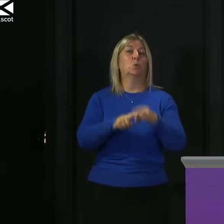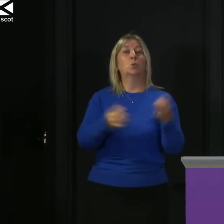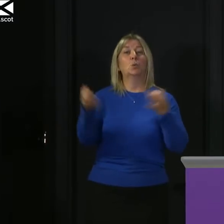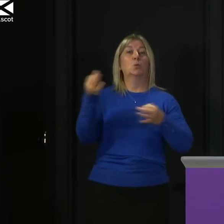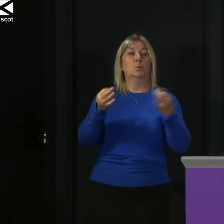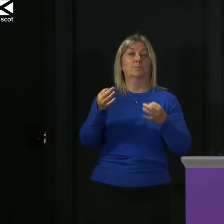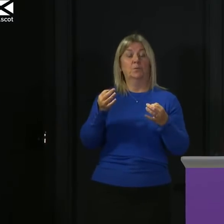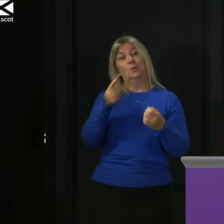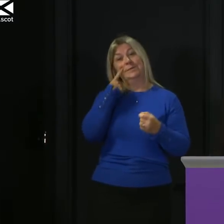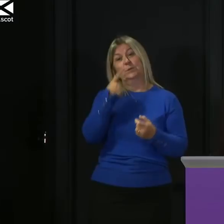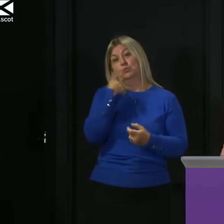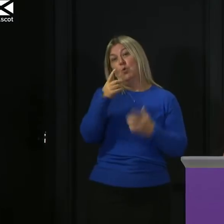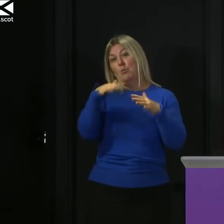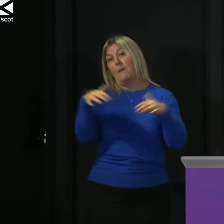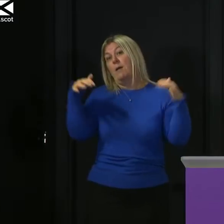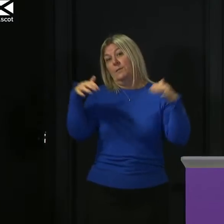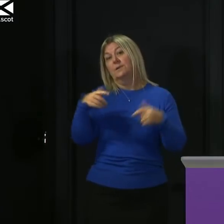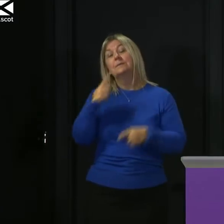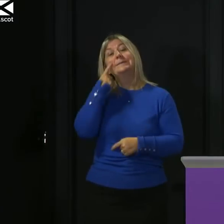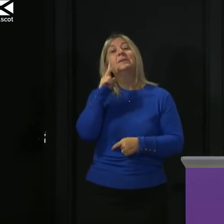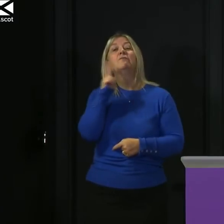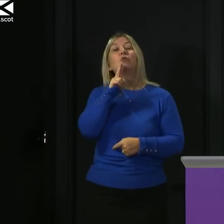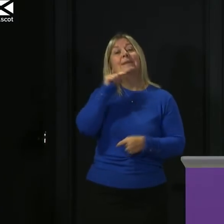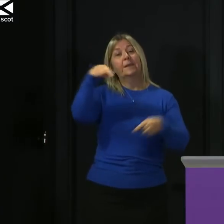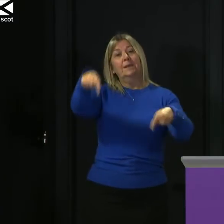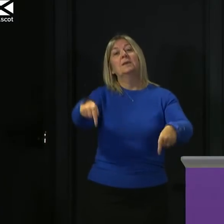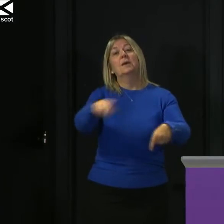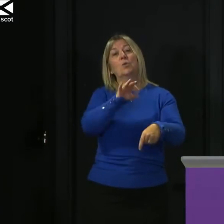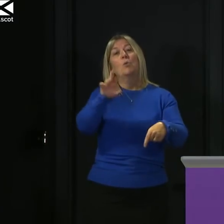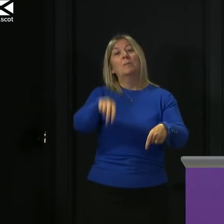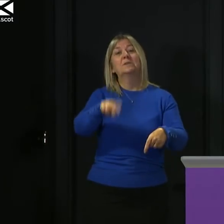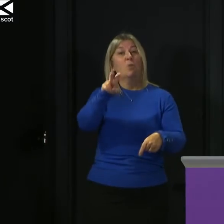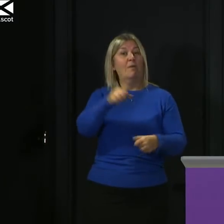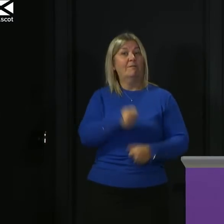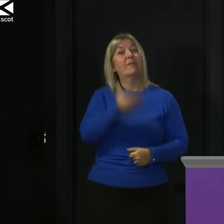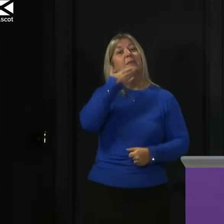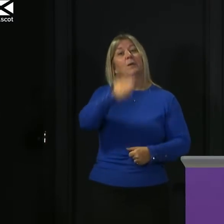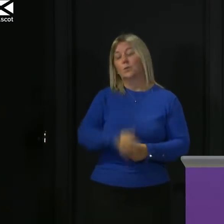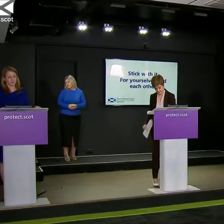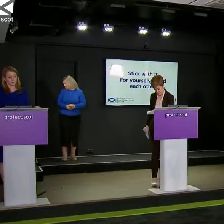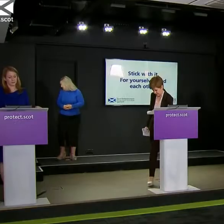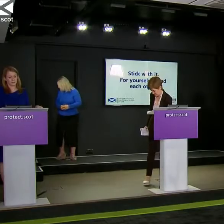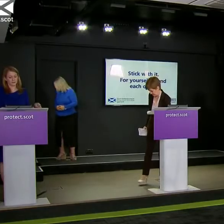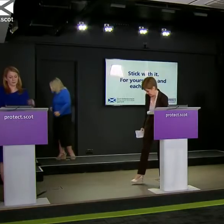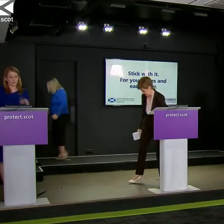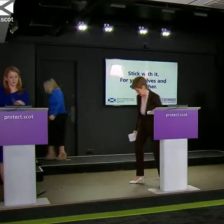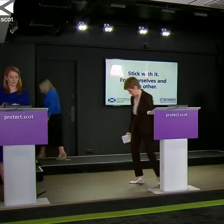form there tomorrow and join you here again on Friday at 12:15. Thanks just now.